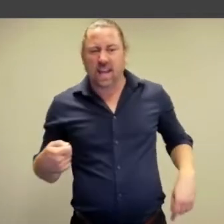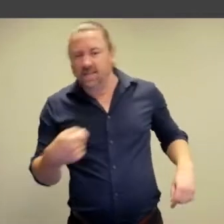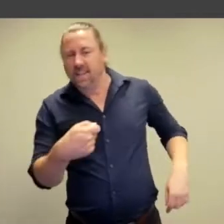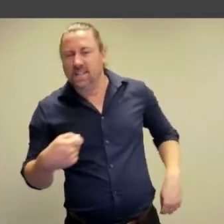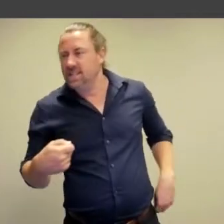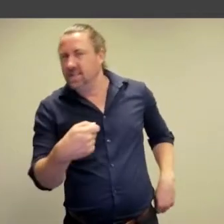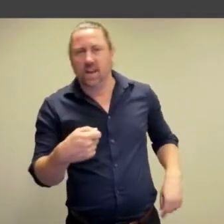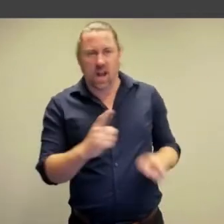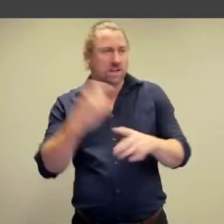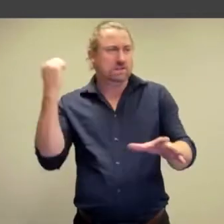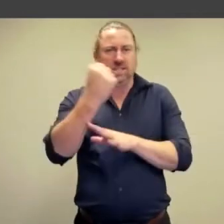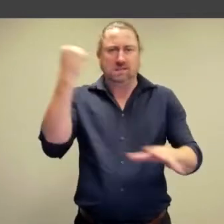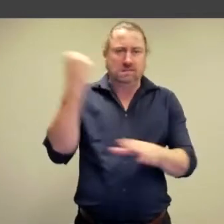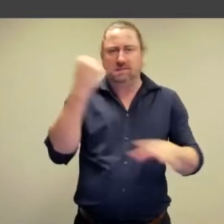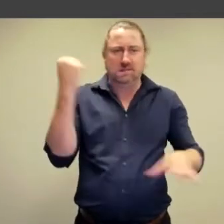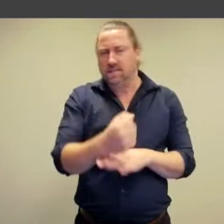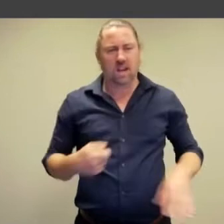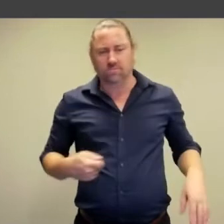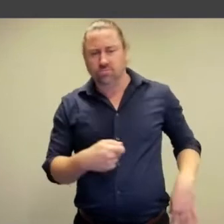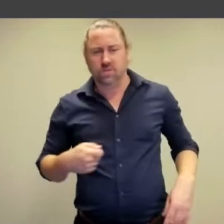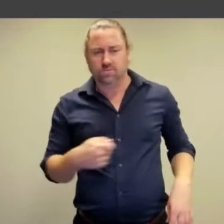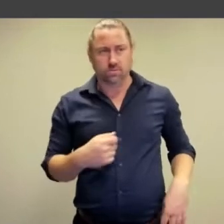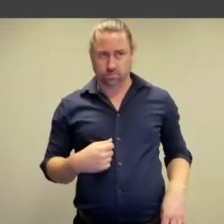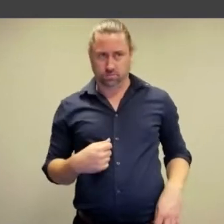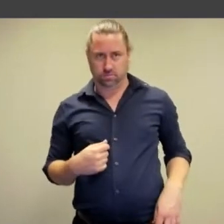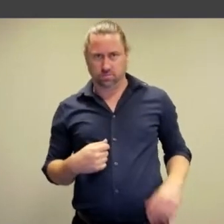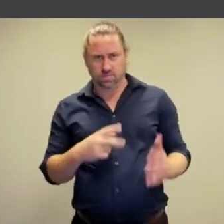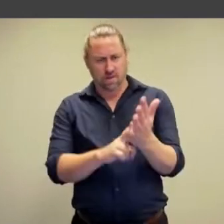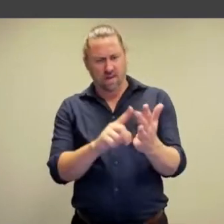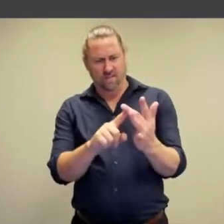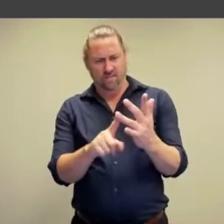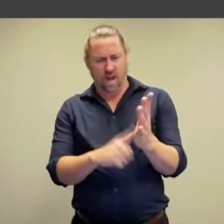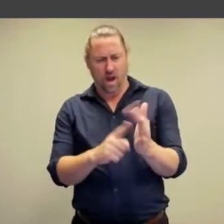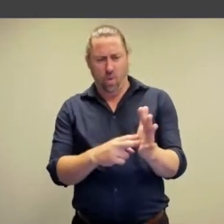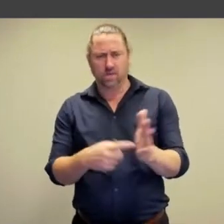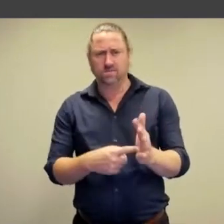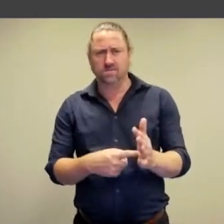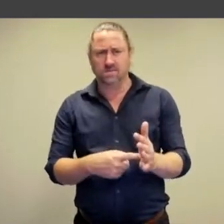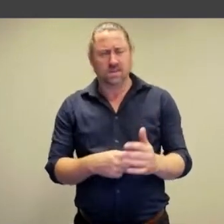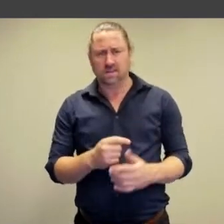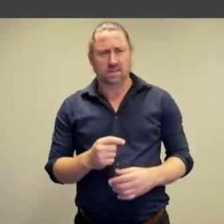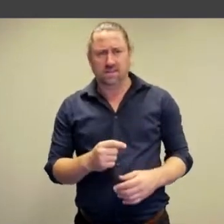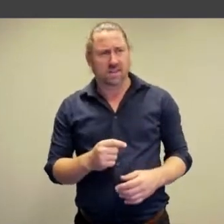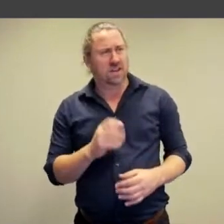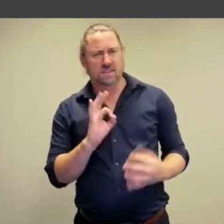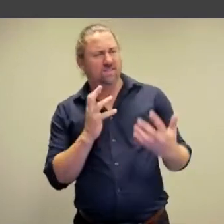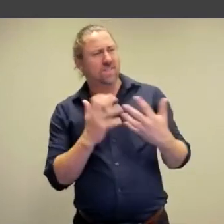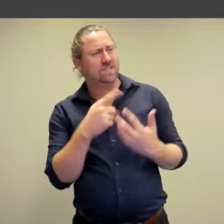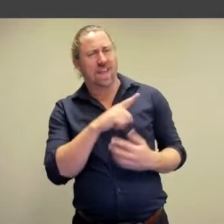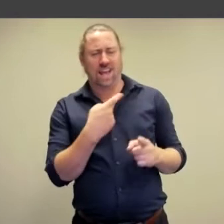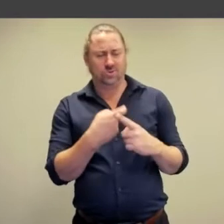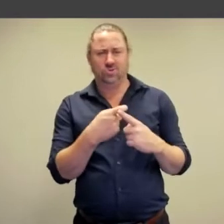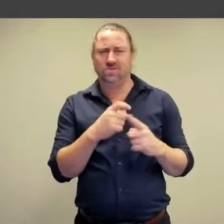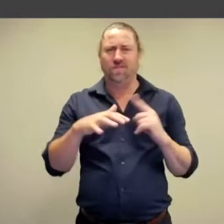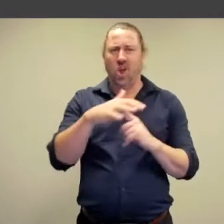stabbing someone. It's exceptionally